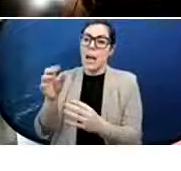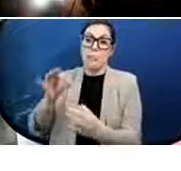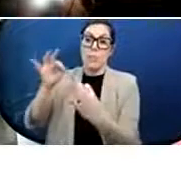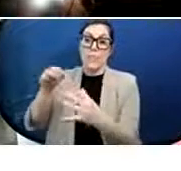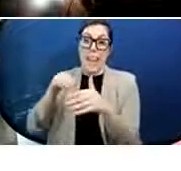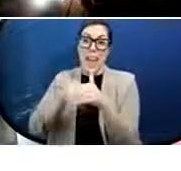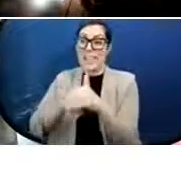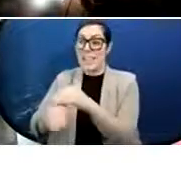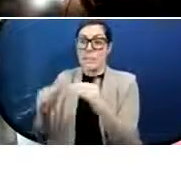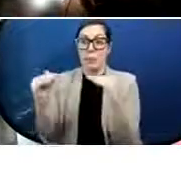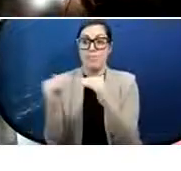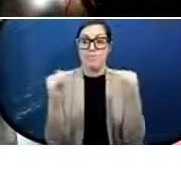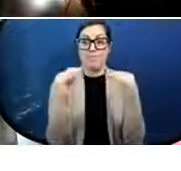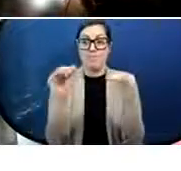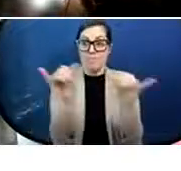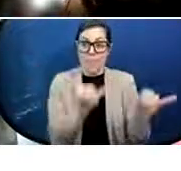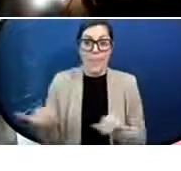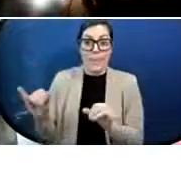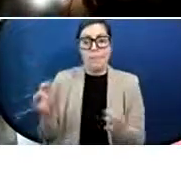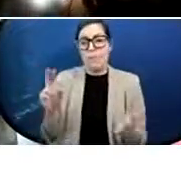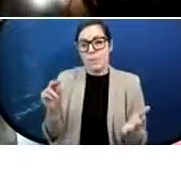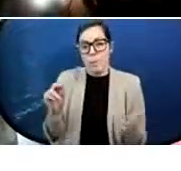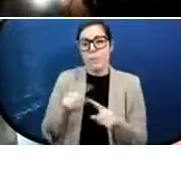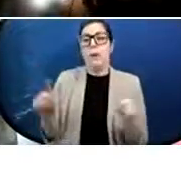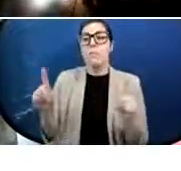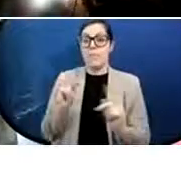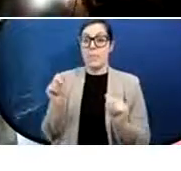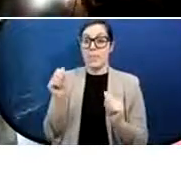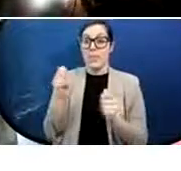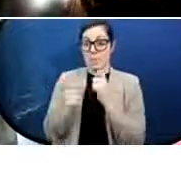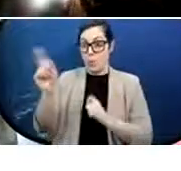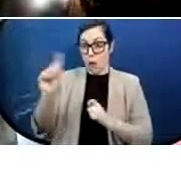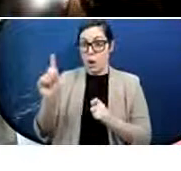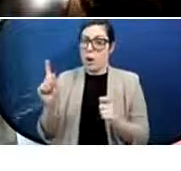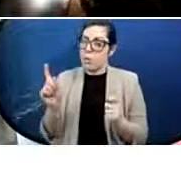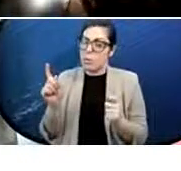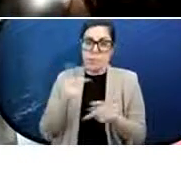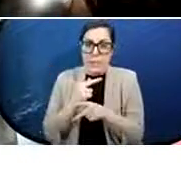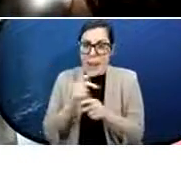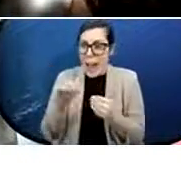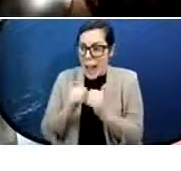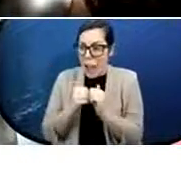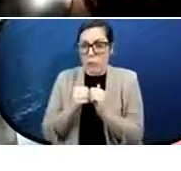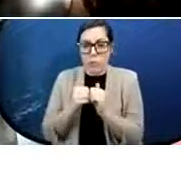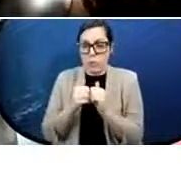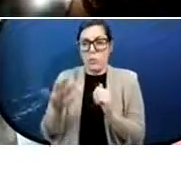in really most places, that people everywhere are finding ways to make it work. So can our students.